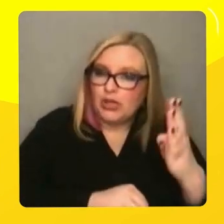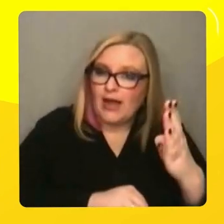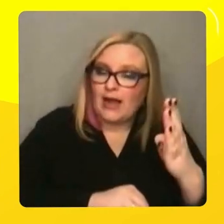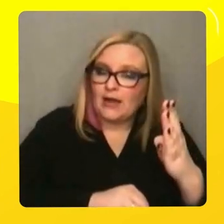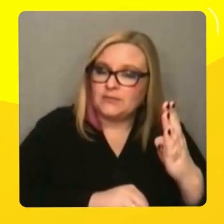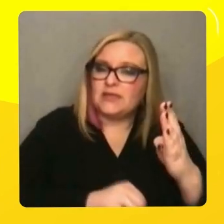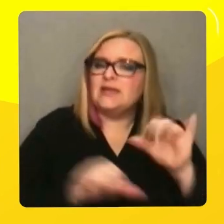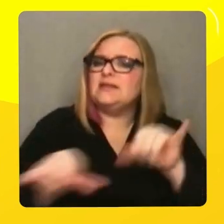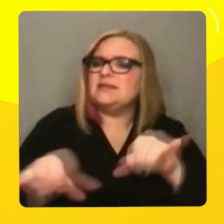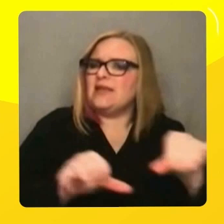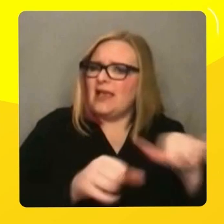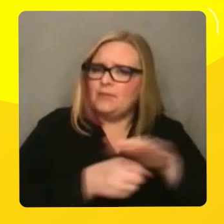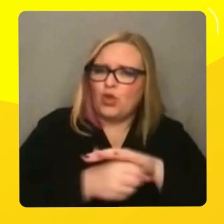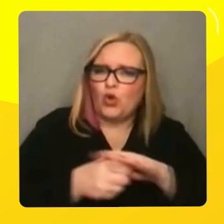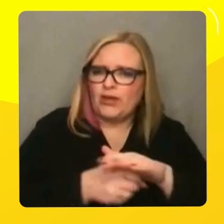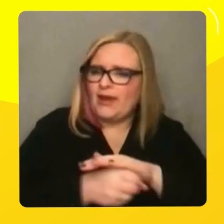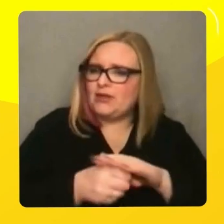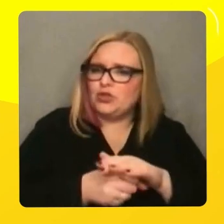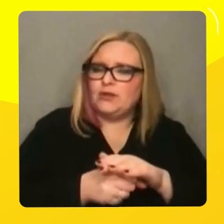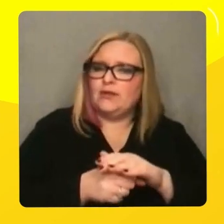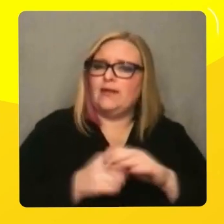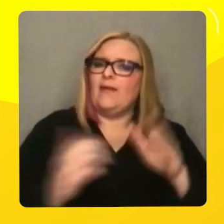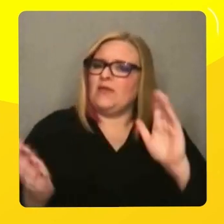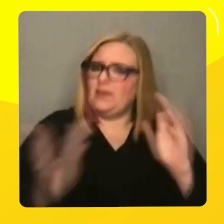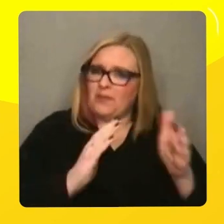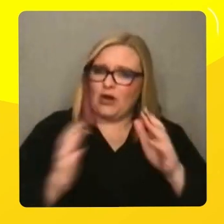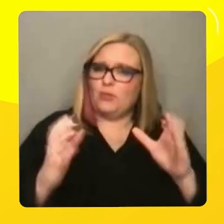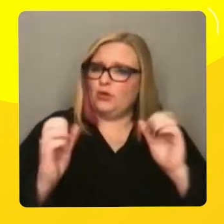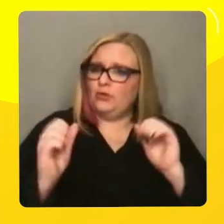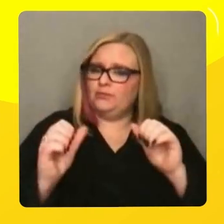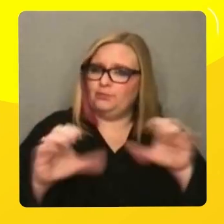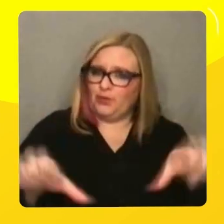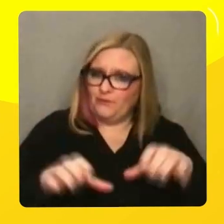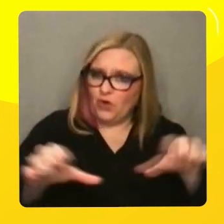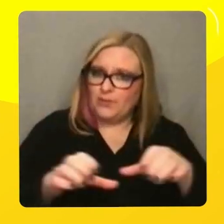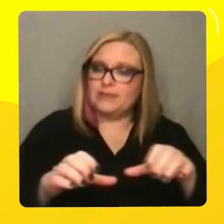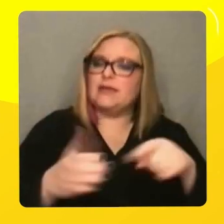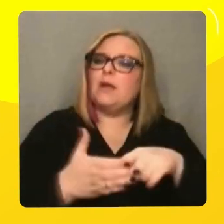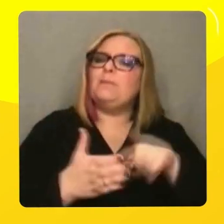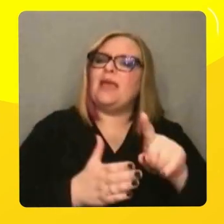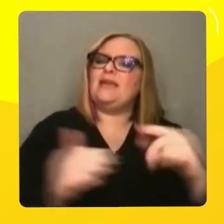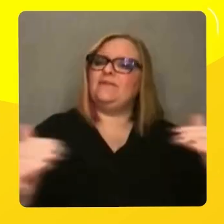location with comparable performance are being paid fairly relative to one another.